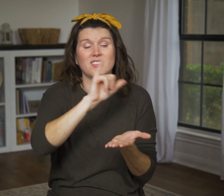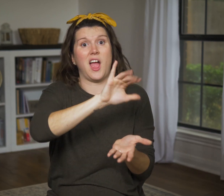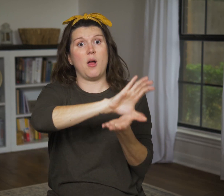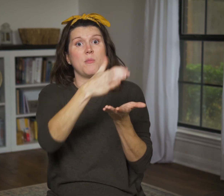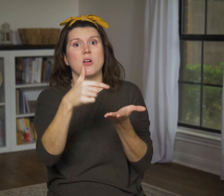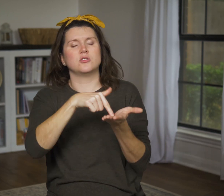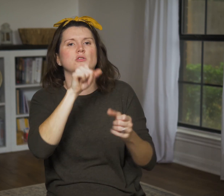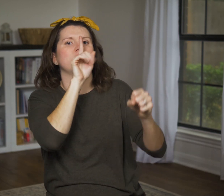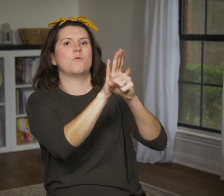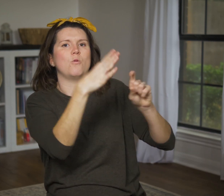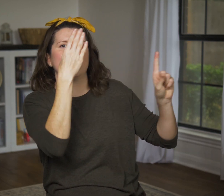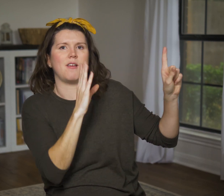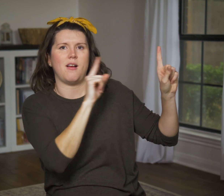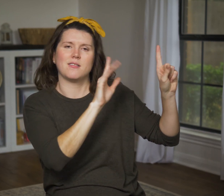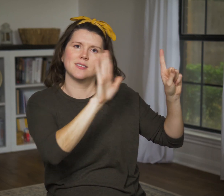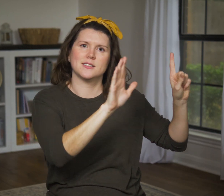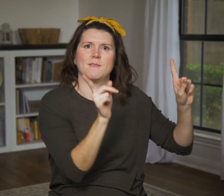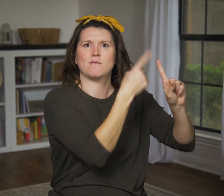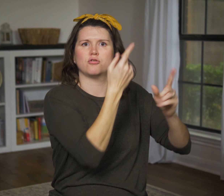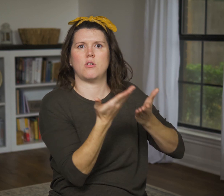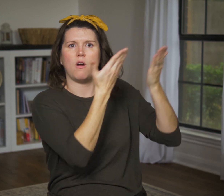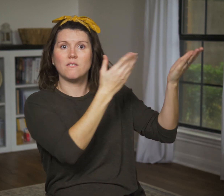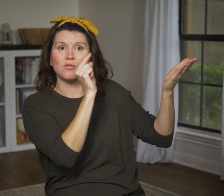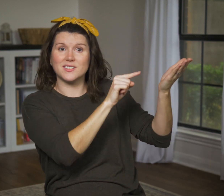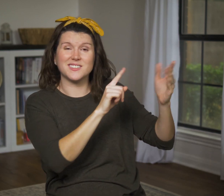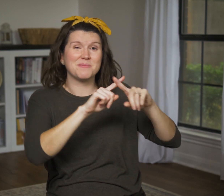it’s devoted to God like a firstfruits offering.